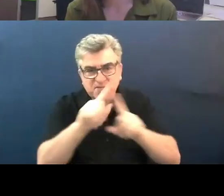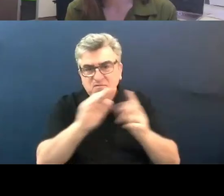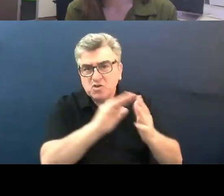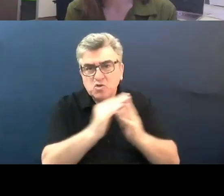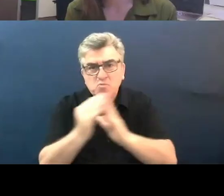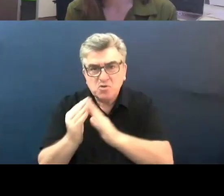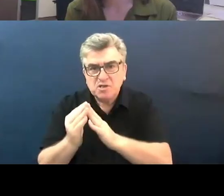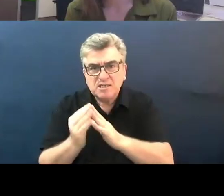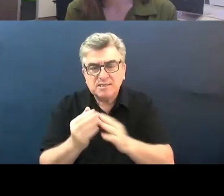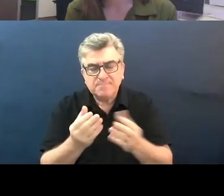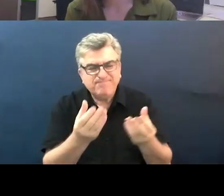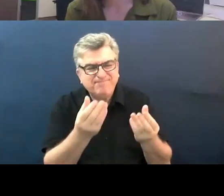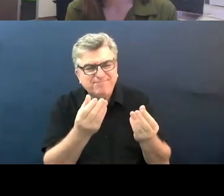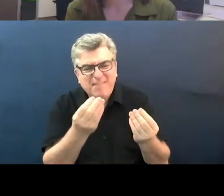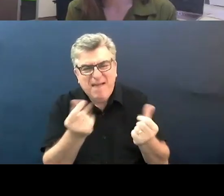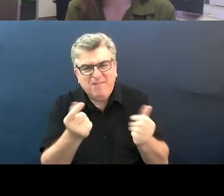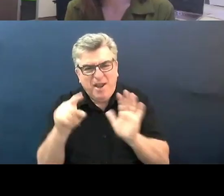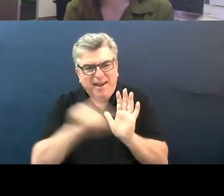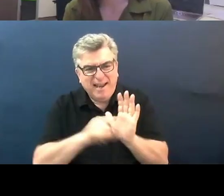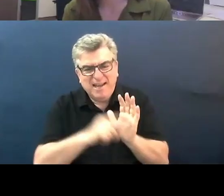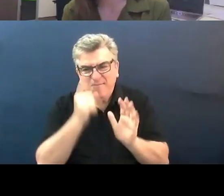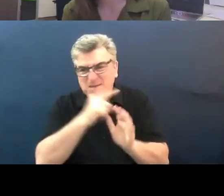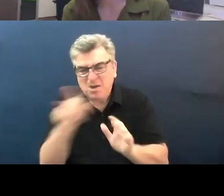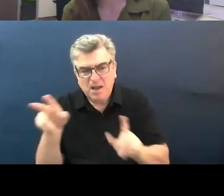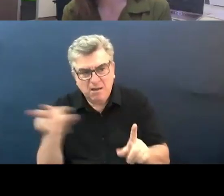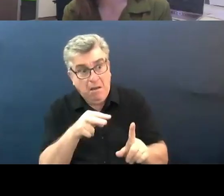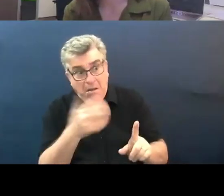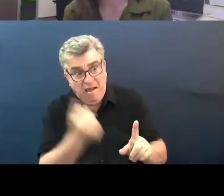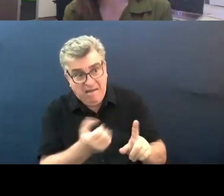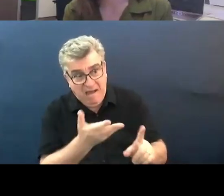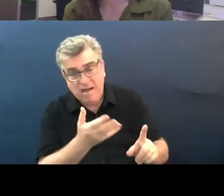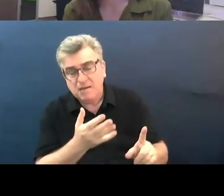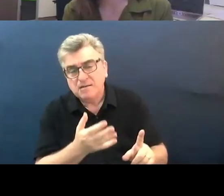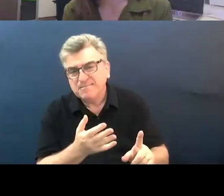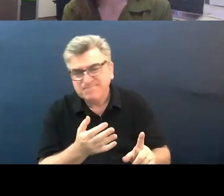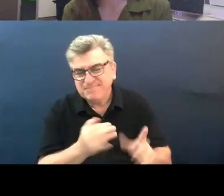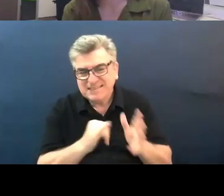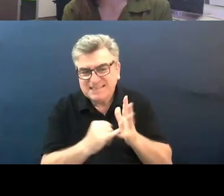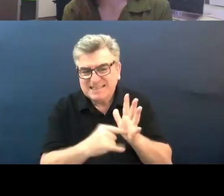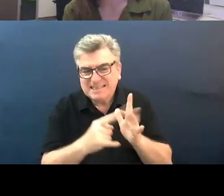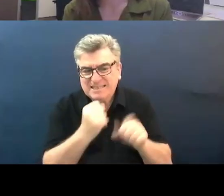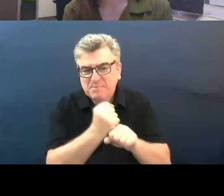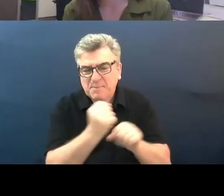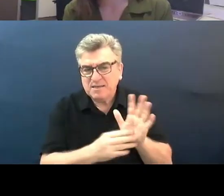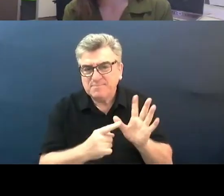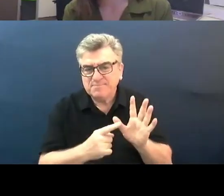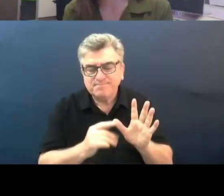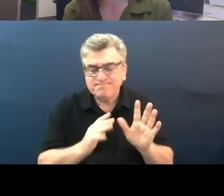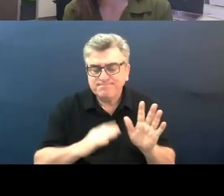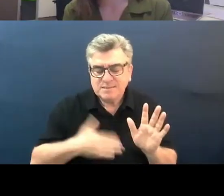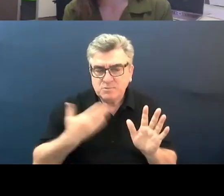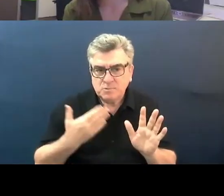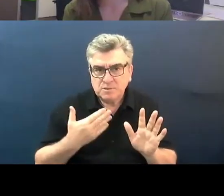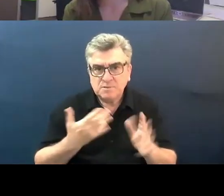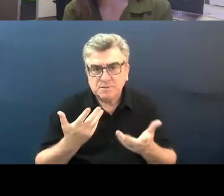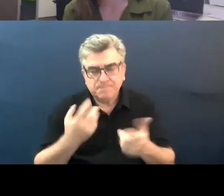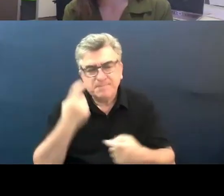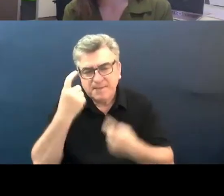stigma or shame associated with a diagnosis. So I think there's a concern and obviously the